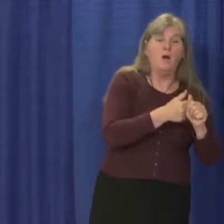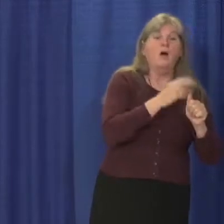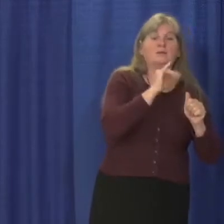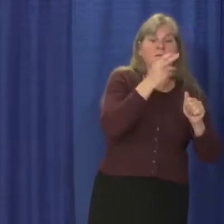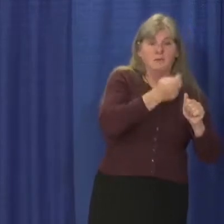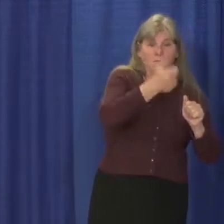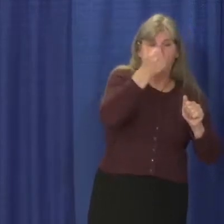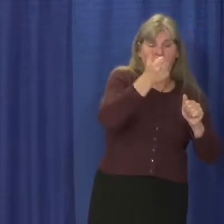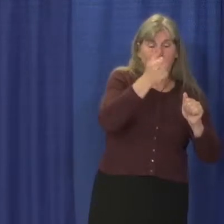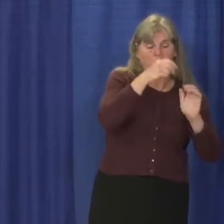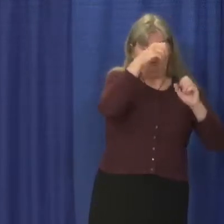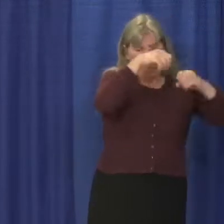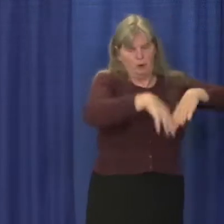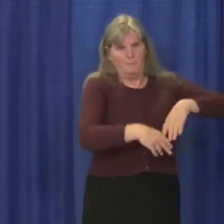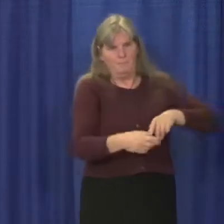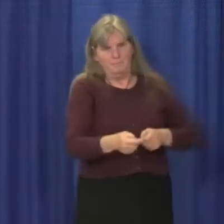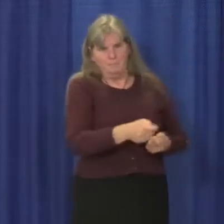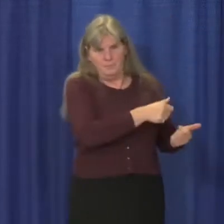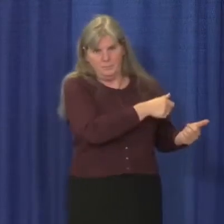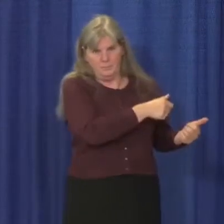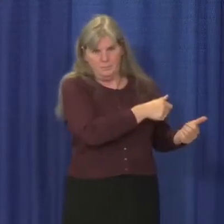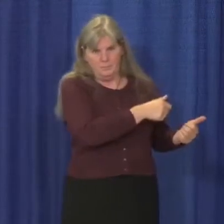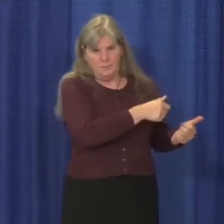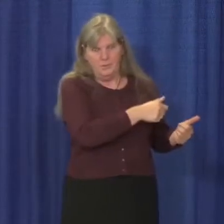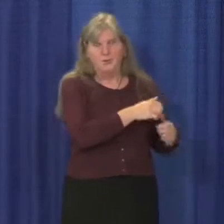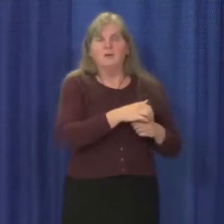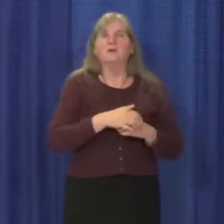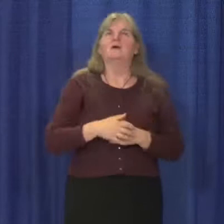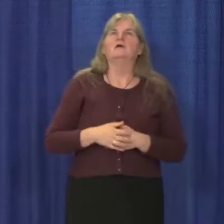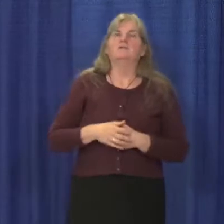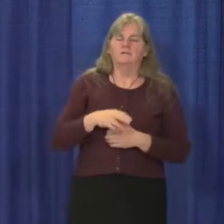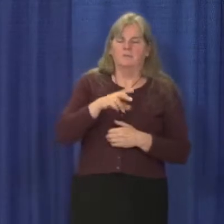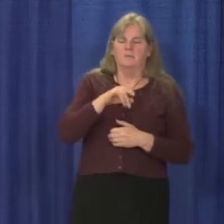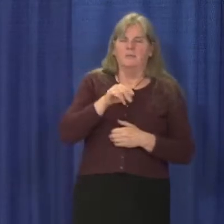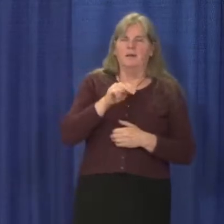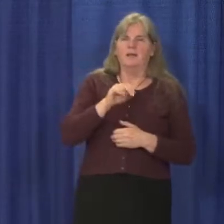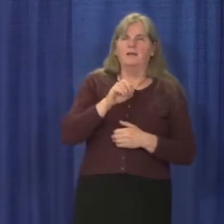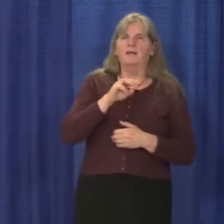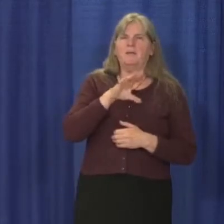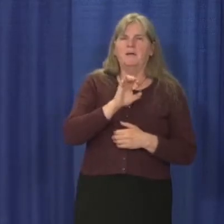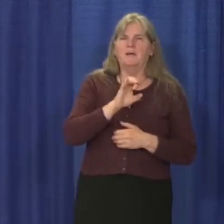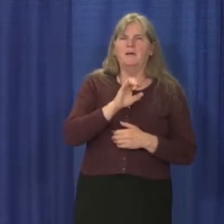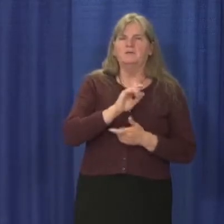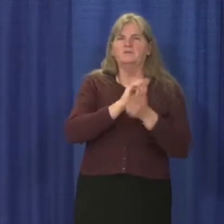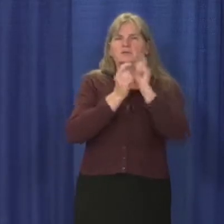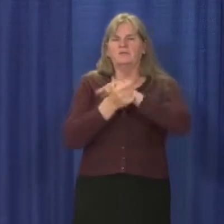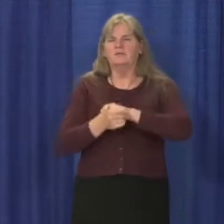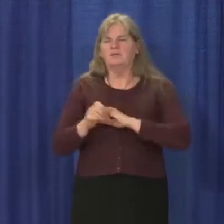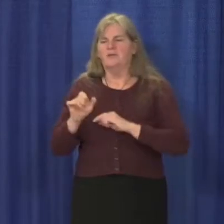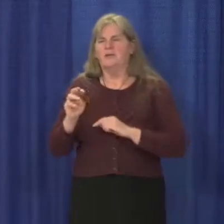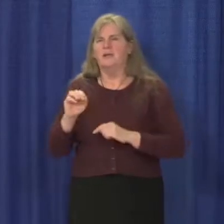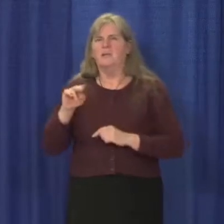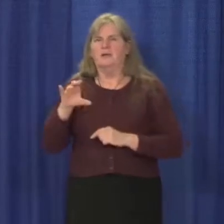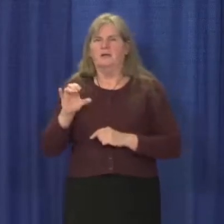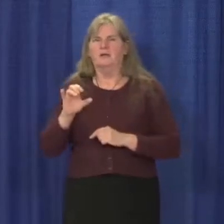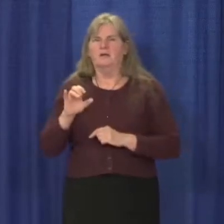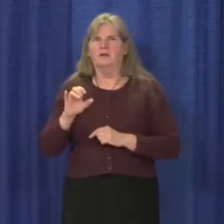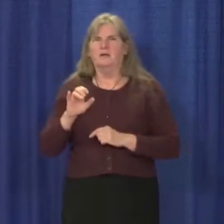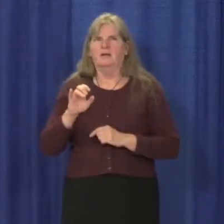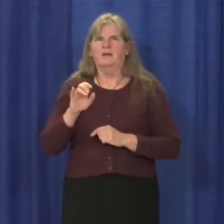we go from relief to recovery, it's not a magic number necessarily, what we've been